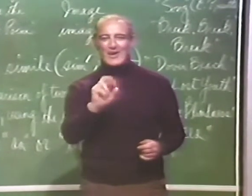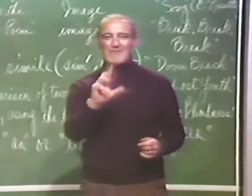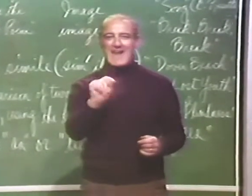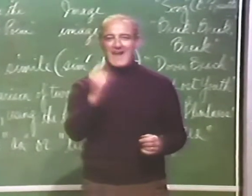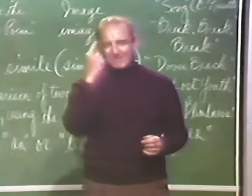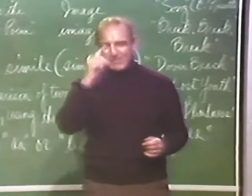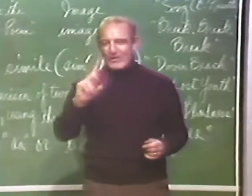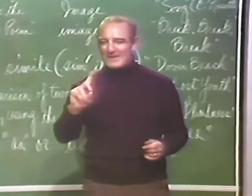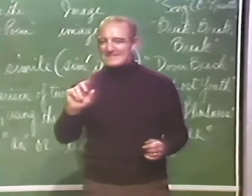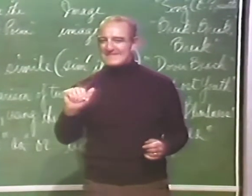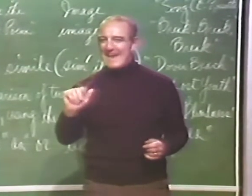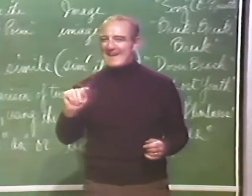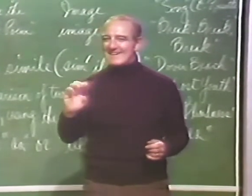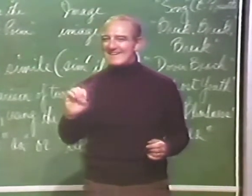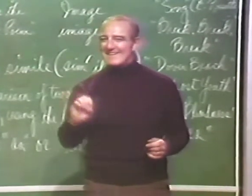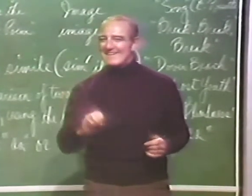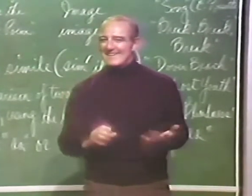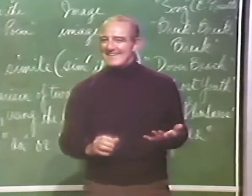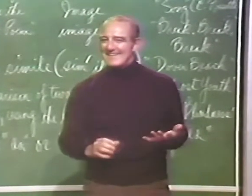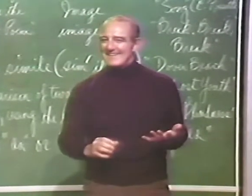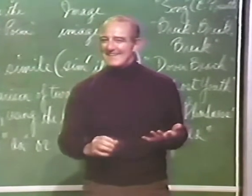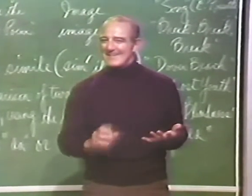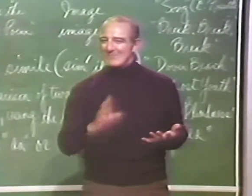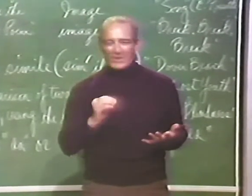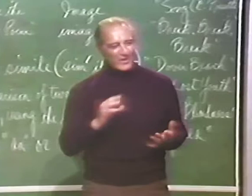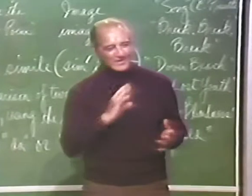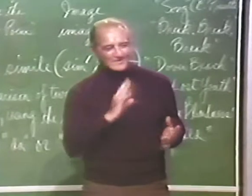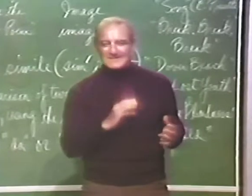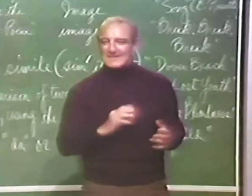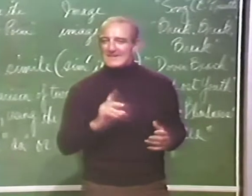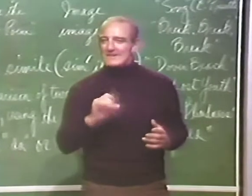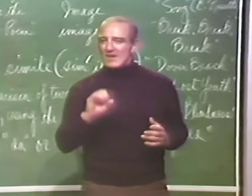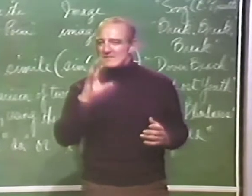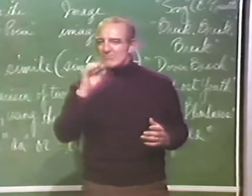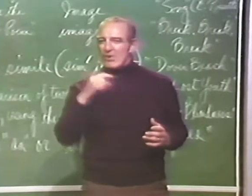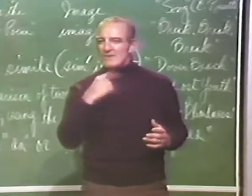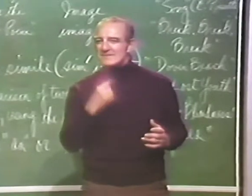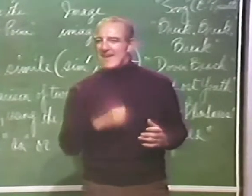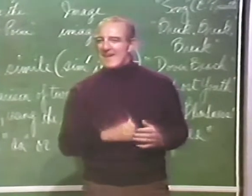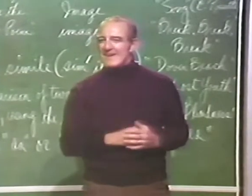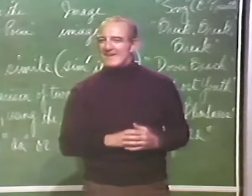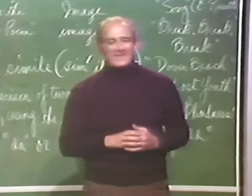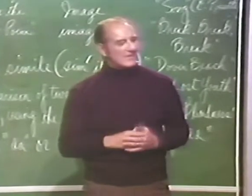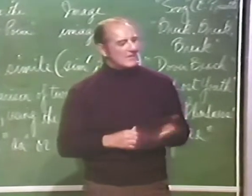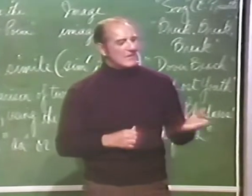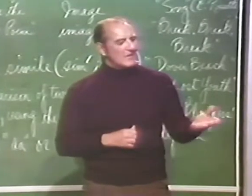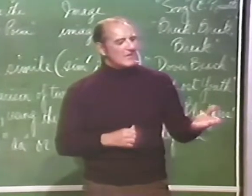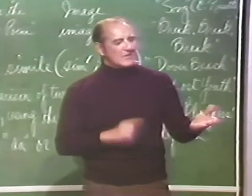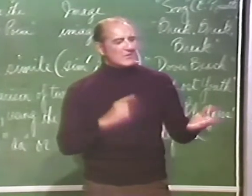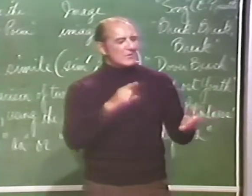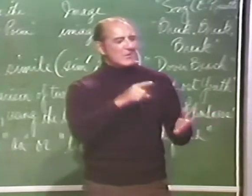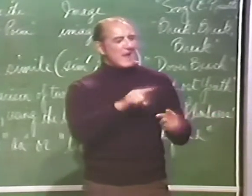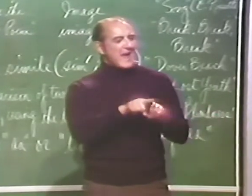HE WANTS TO TAKE HER OUT FOR A DATE, BOY... DOES THE BOY SAY,